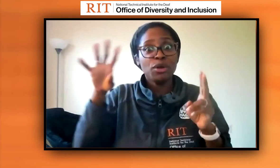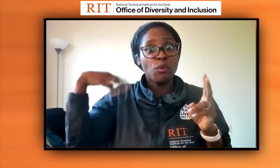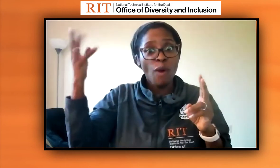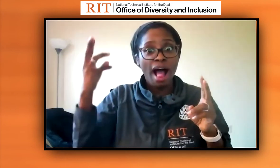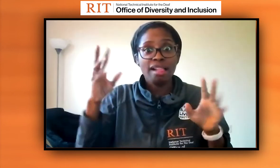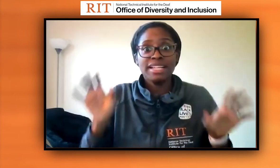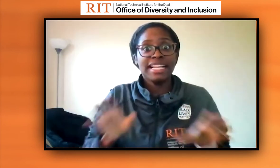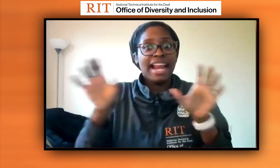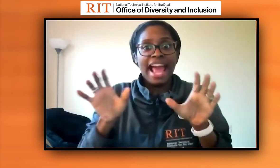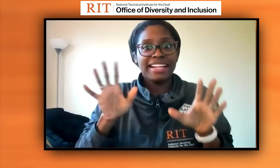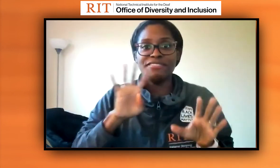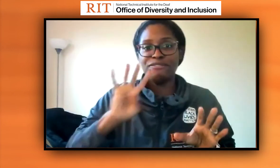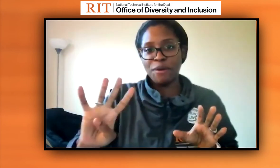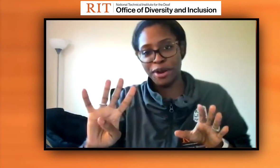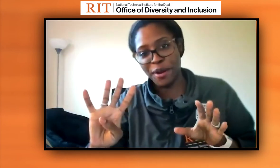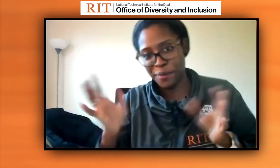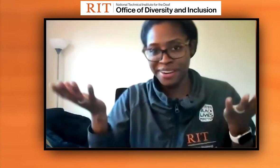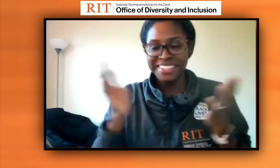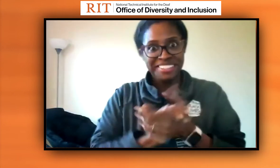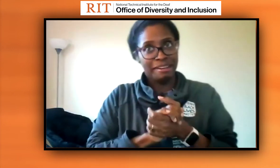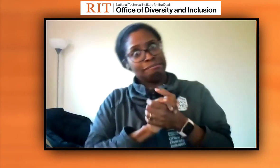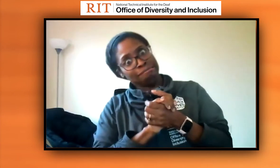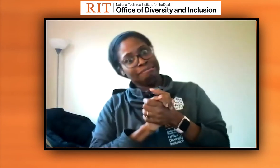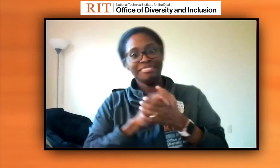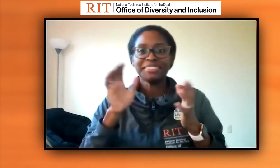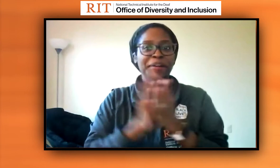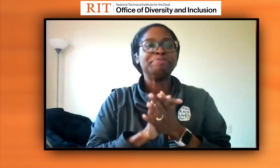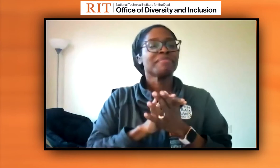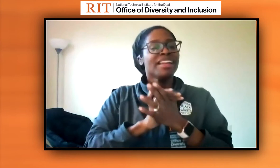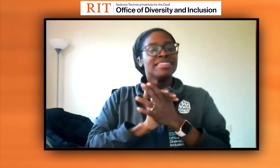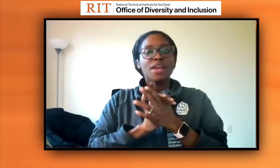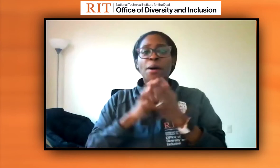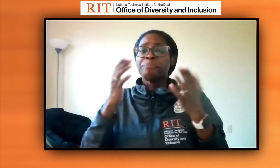very wild and active 4-year-old. So, bear with me if that occurs.